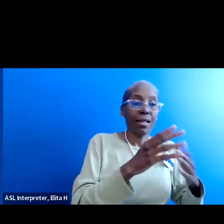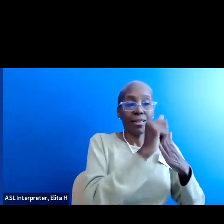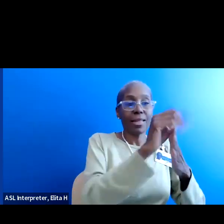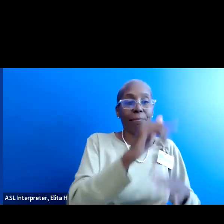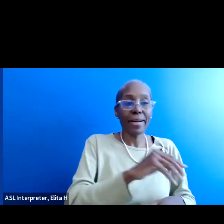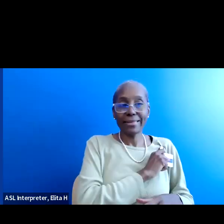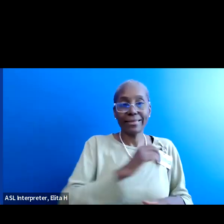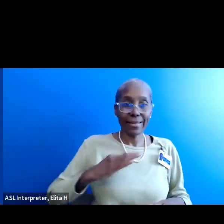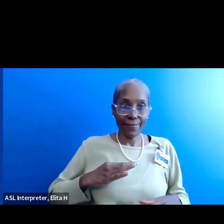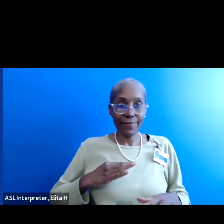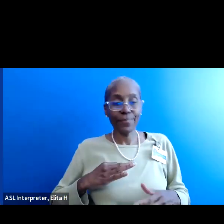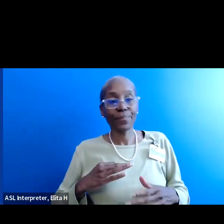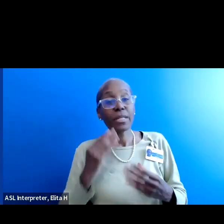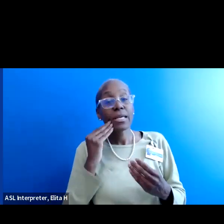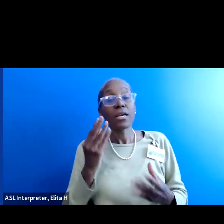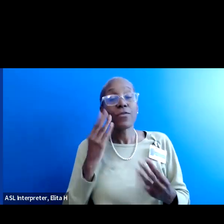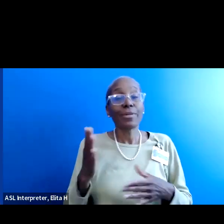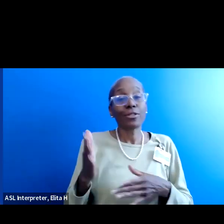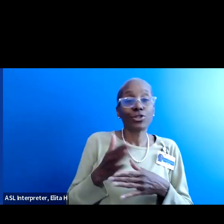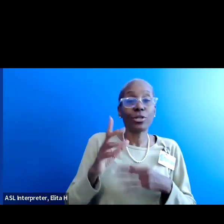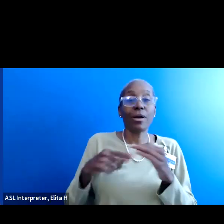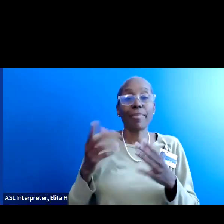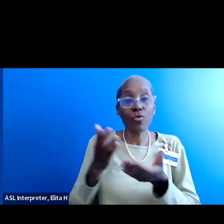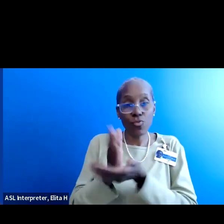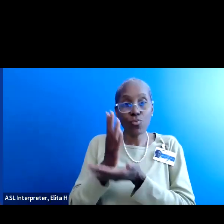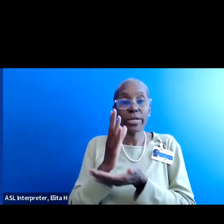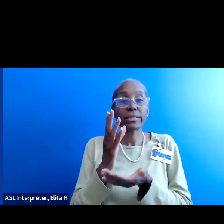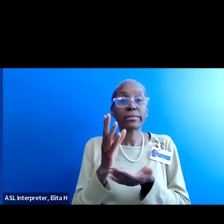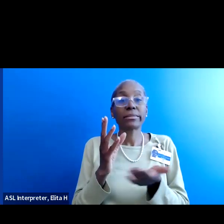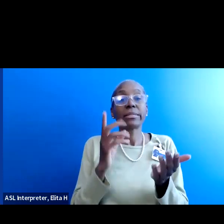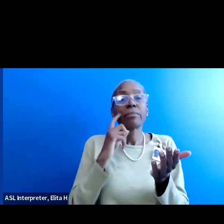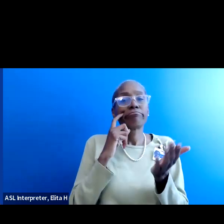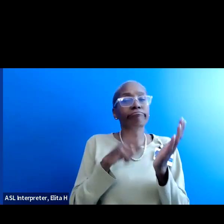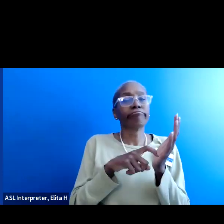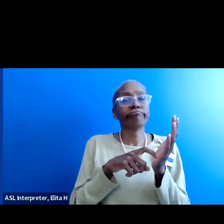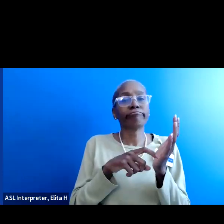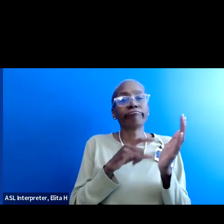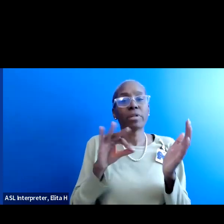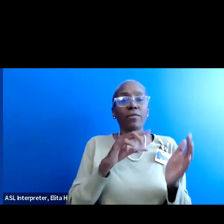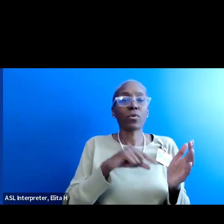Share information about residentsâ€™ rights and signs of quality care. Communicate with staff.